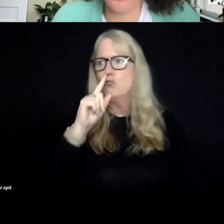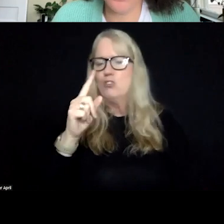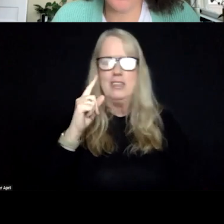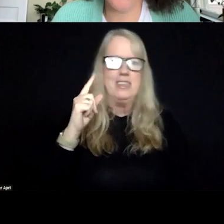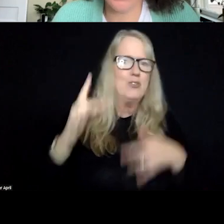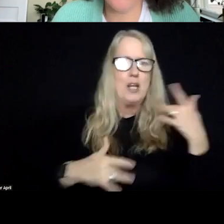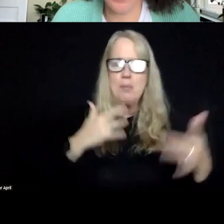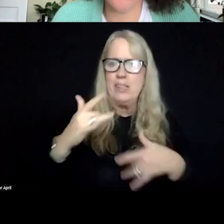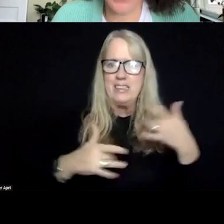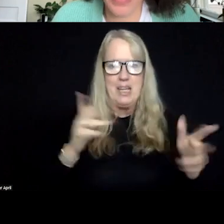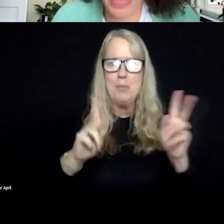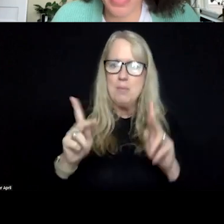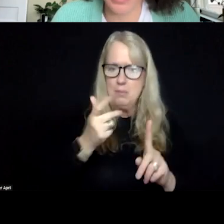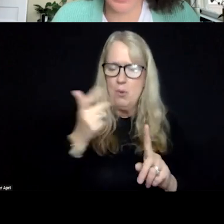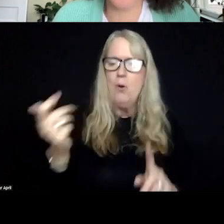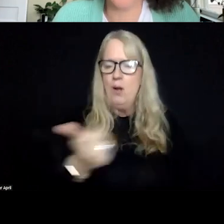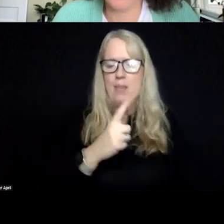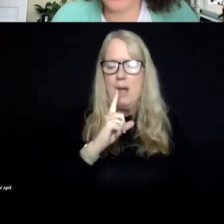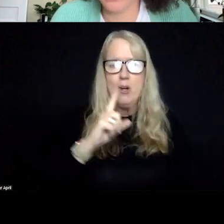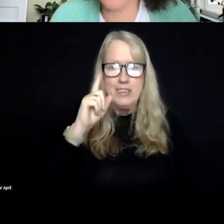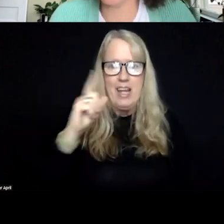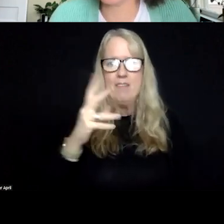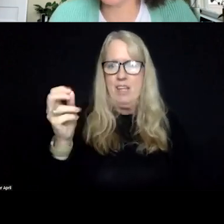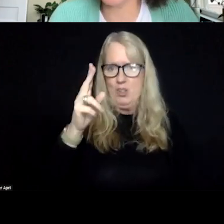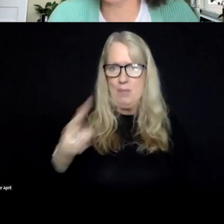FOLKS WHO ARE DEAF AND HARD OF HEARING IN, POTENTIALLY,